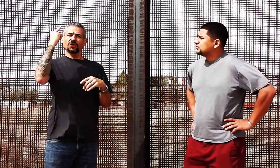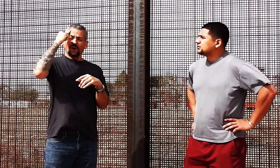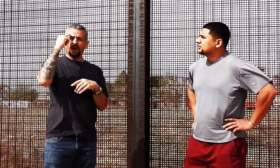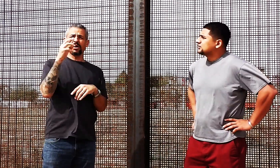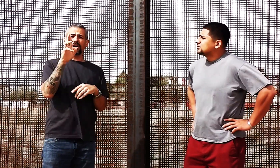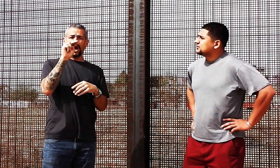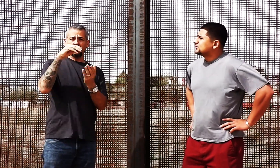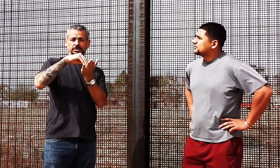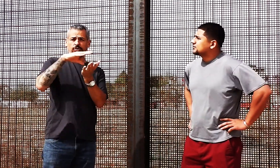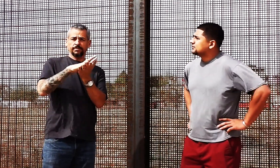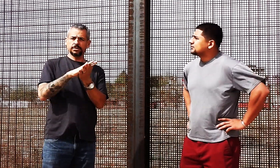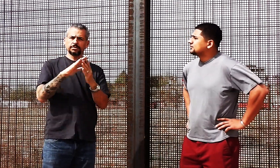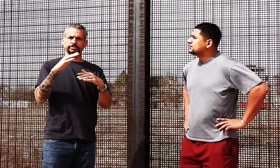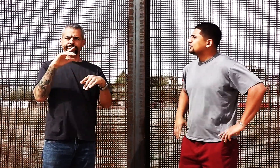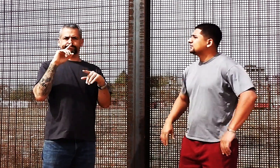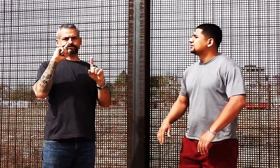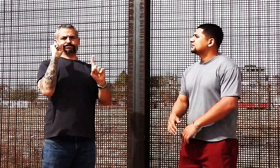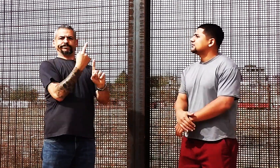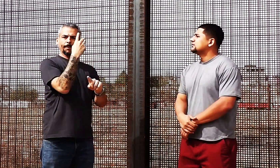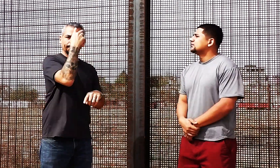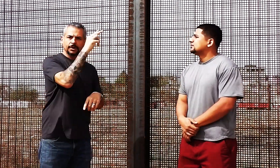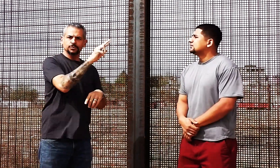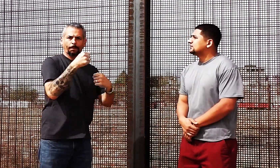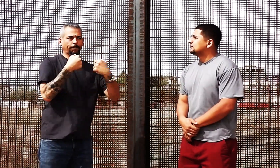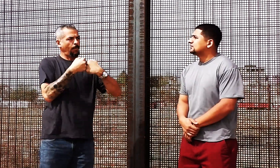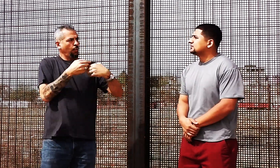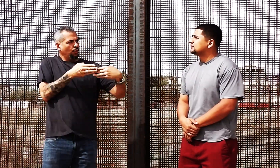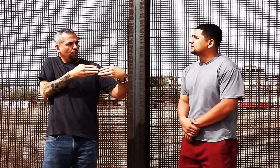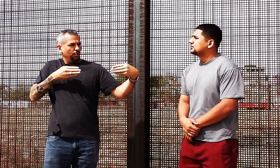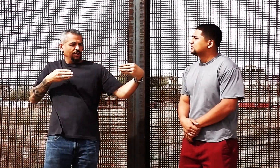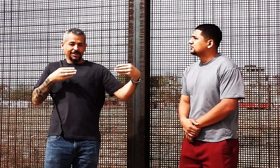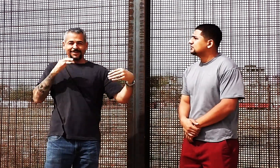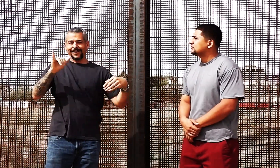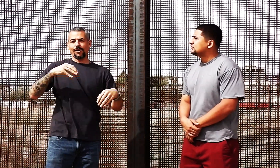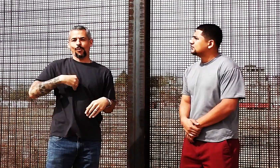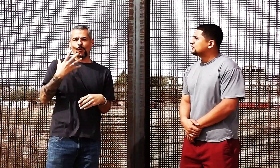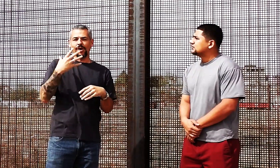Many people think undocumented folks are from Mexico only especially the border area.